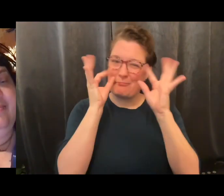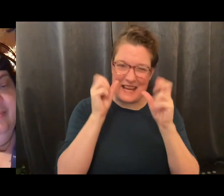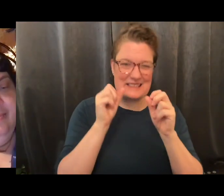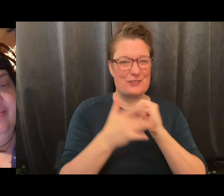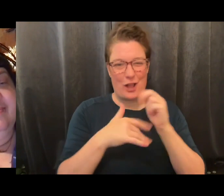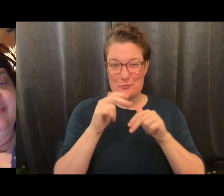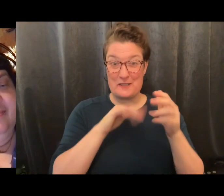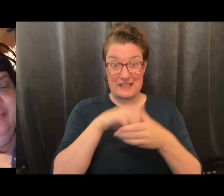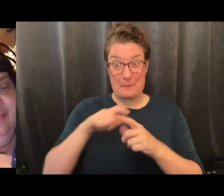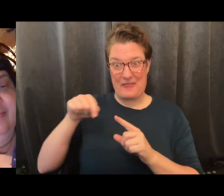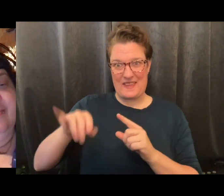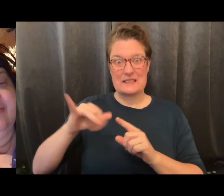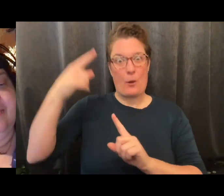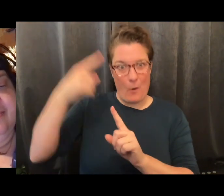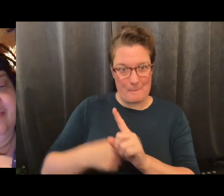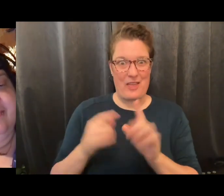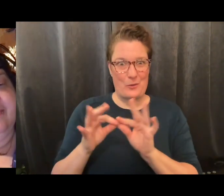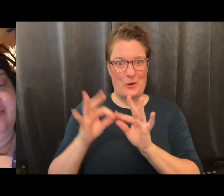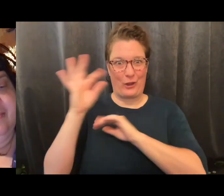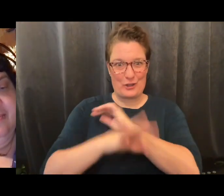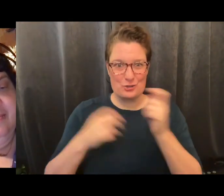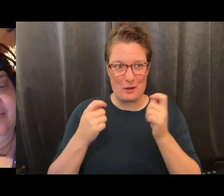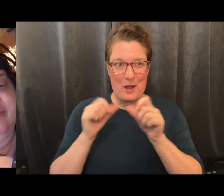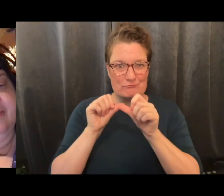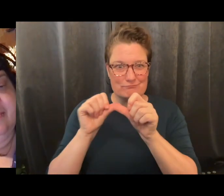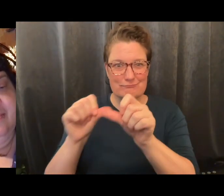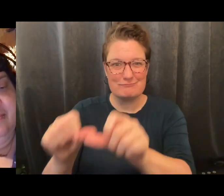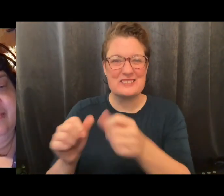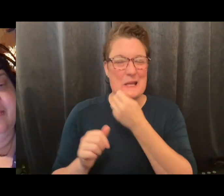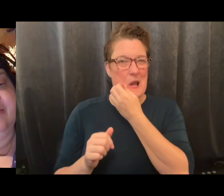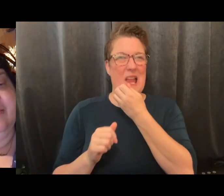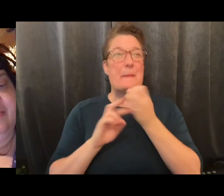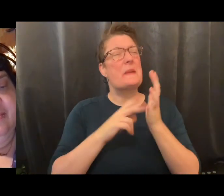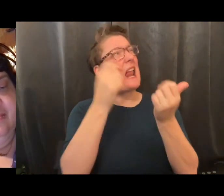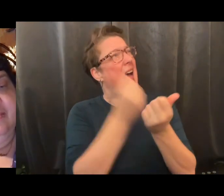know, not not to stop everything you're doing in that sense, but really in that